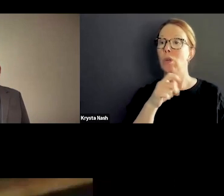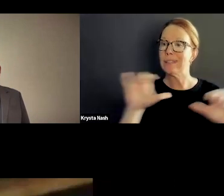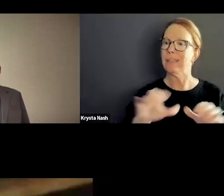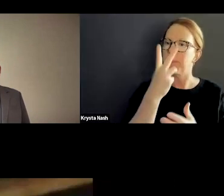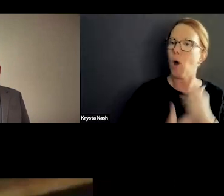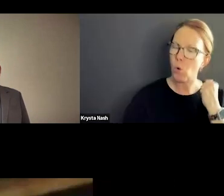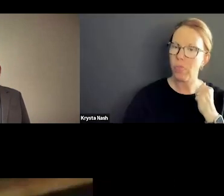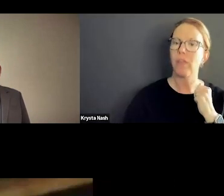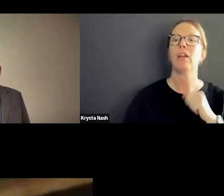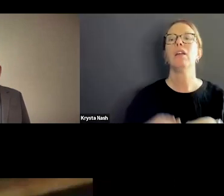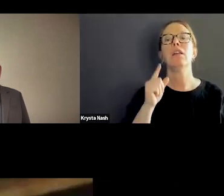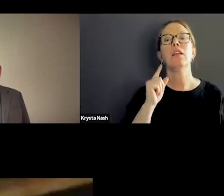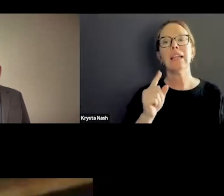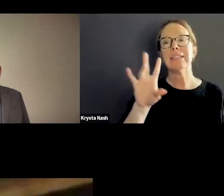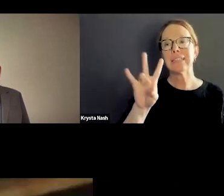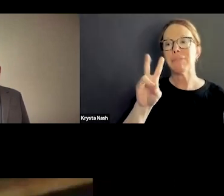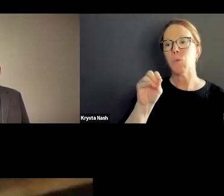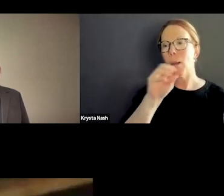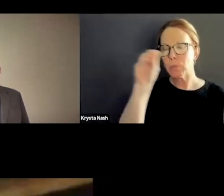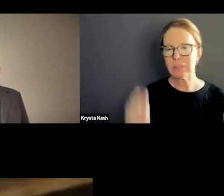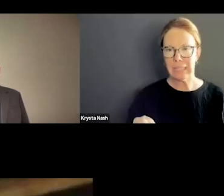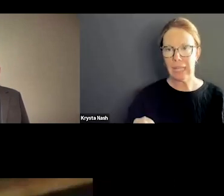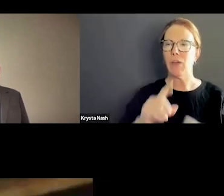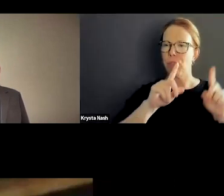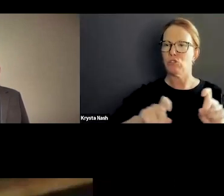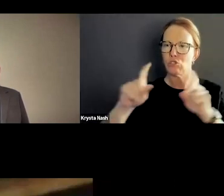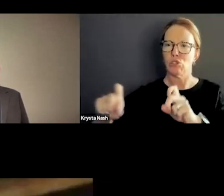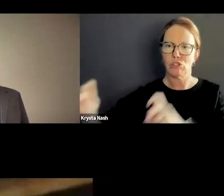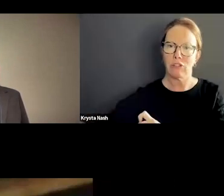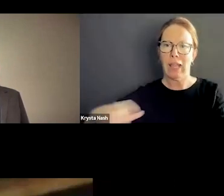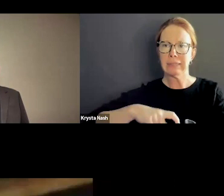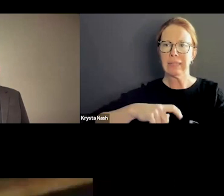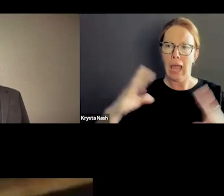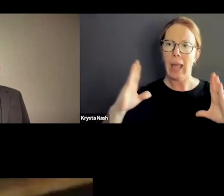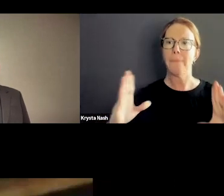71% of the survey periods had reported simultaneous use, which meant that people